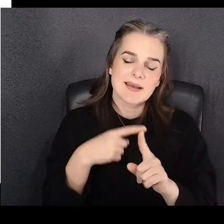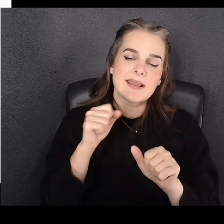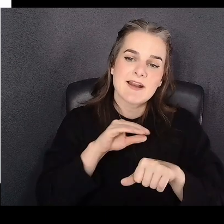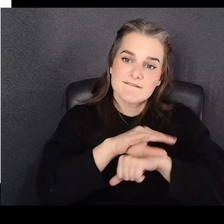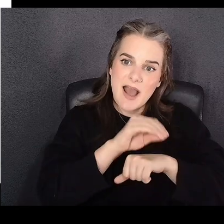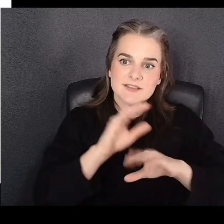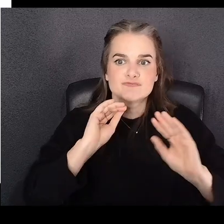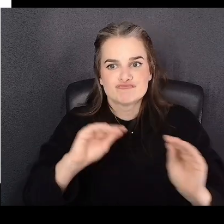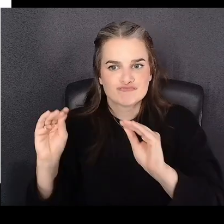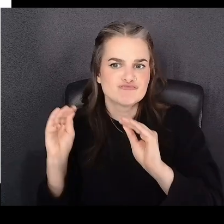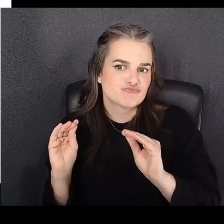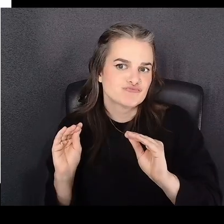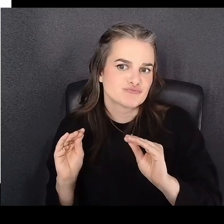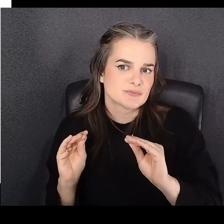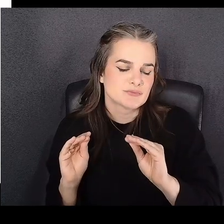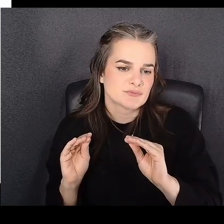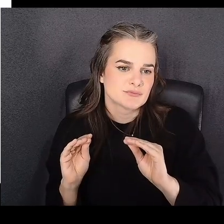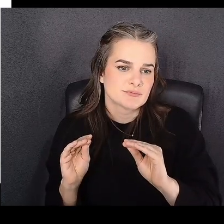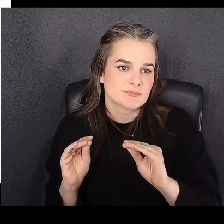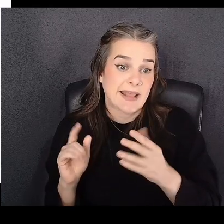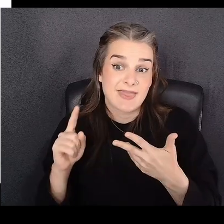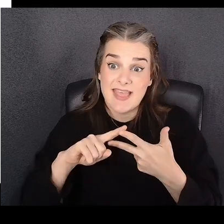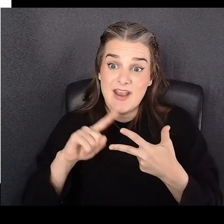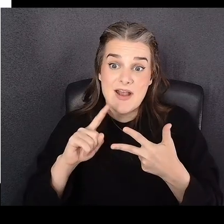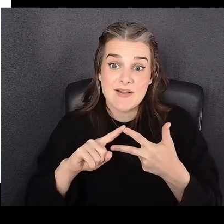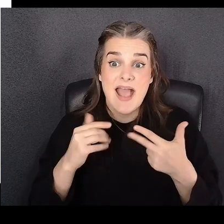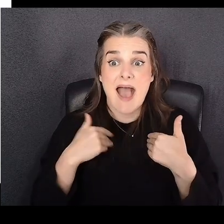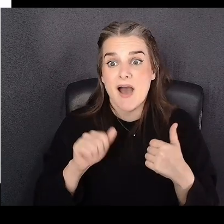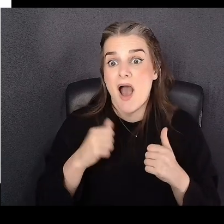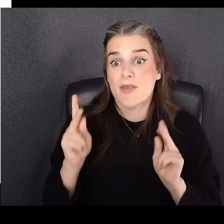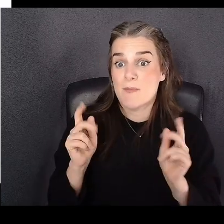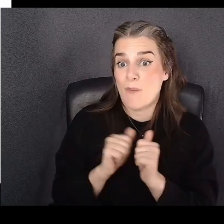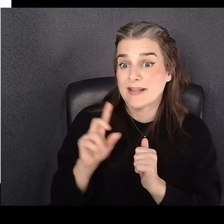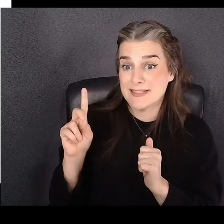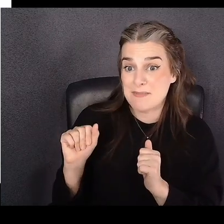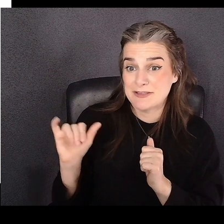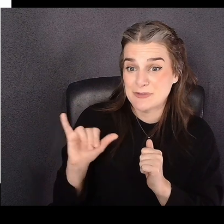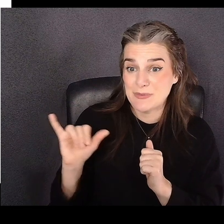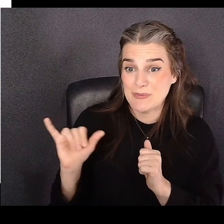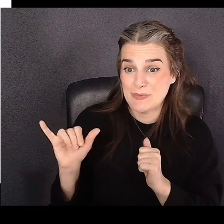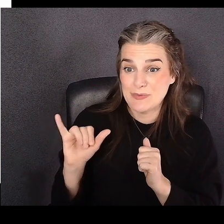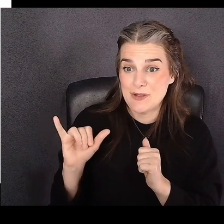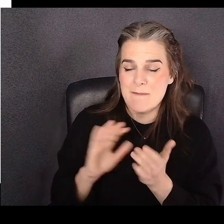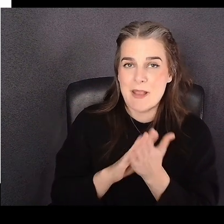And you're also surrounded by other people with disabilities too, which becomes more of a social thing.